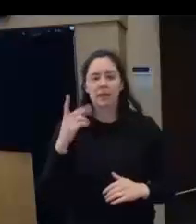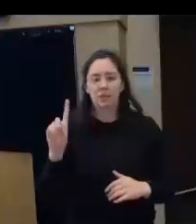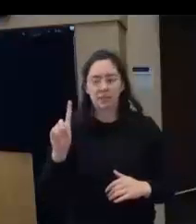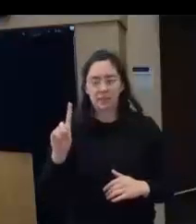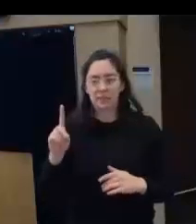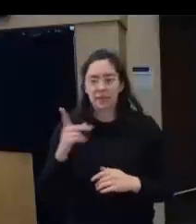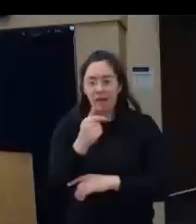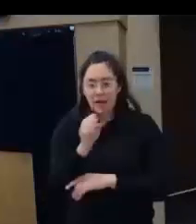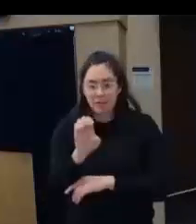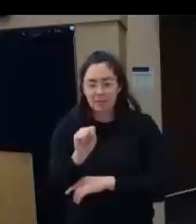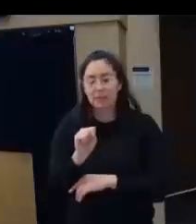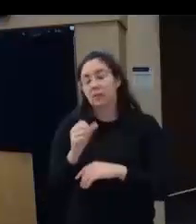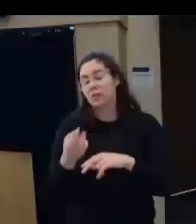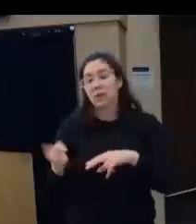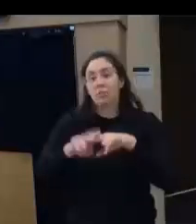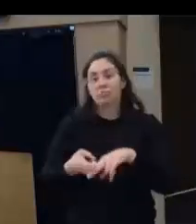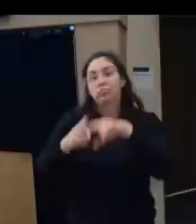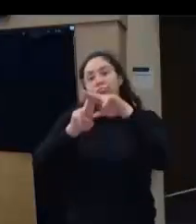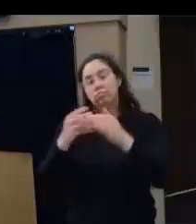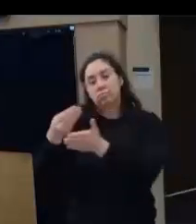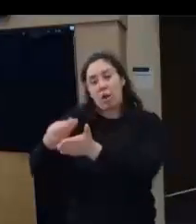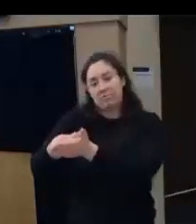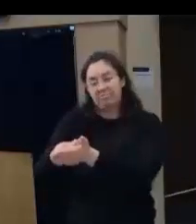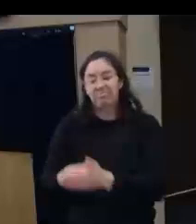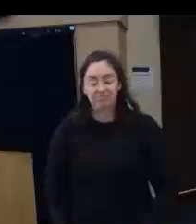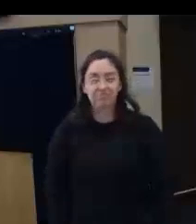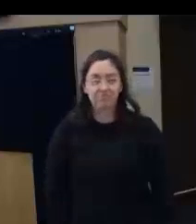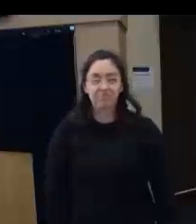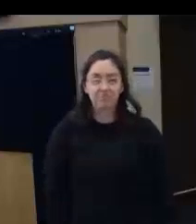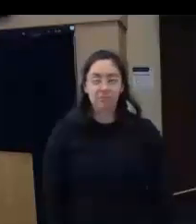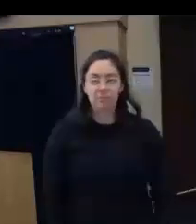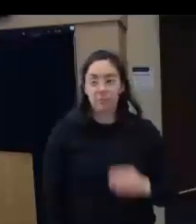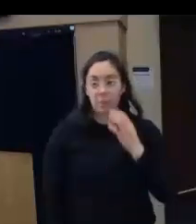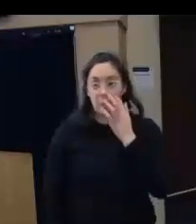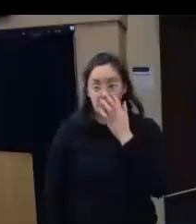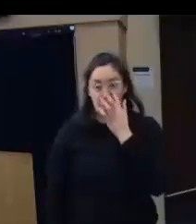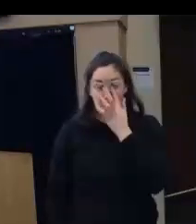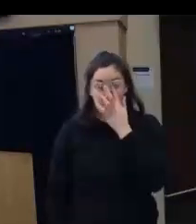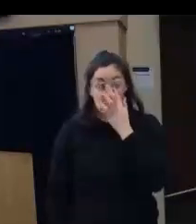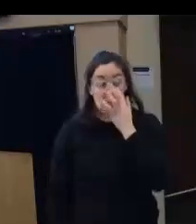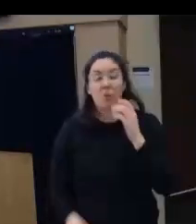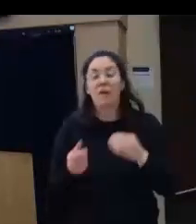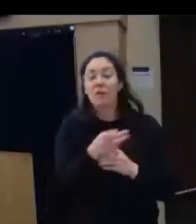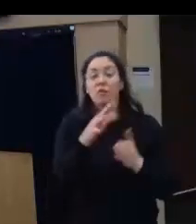increasing by millions and billions of dollars a couple studies here looking at late cause of